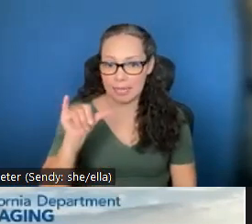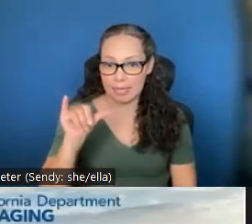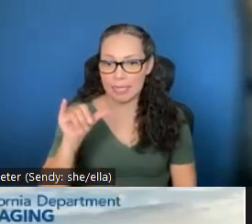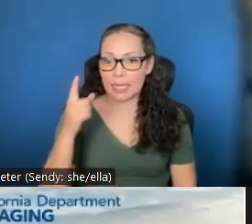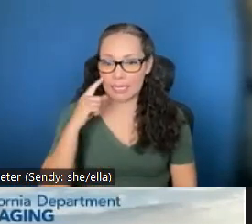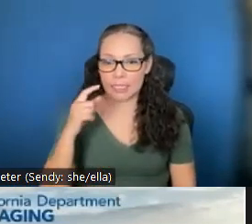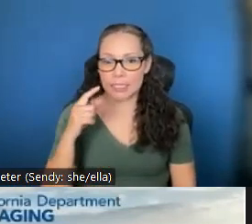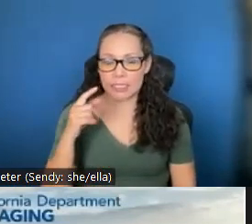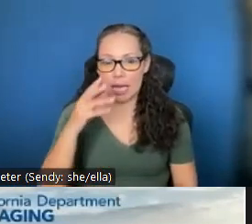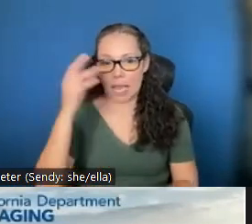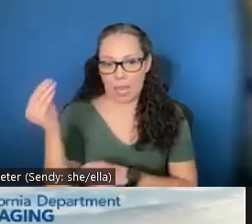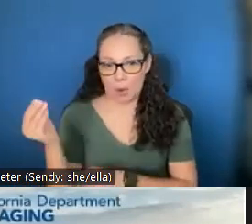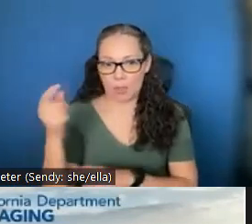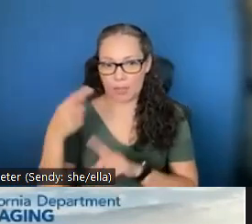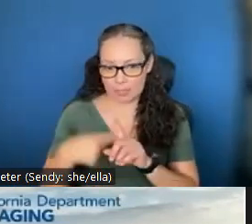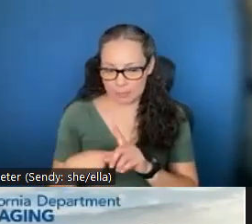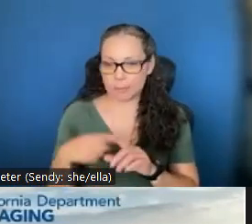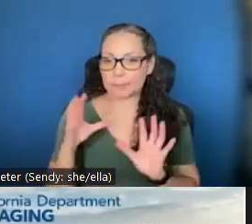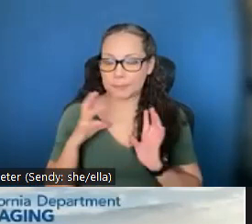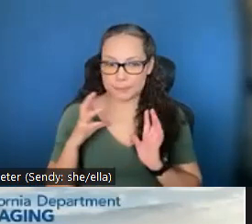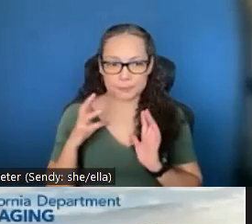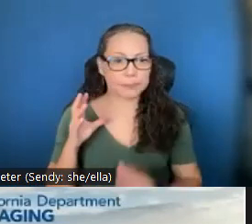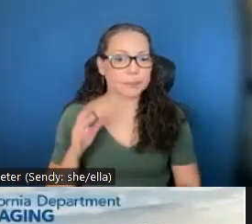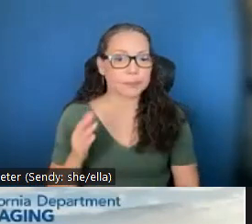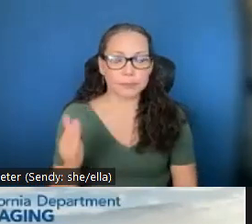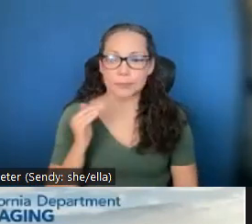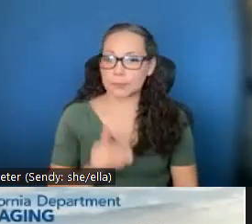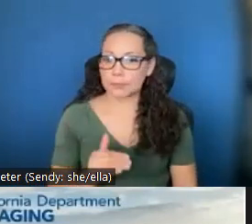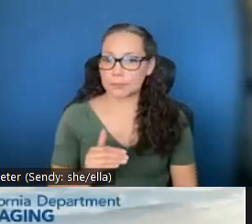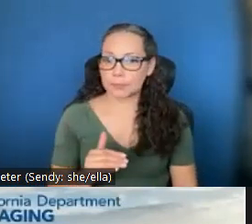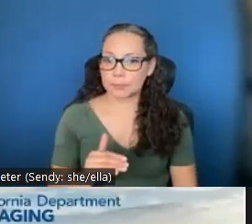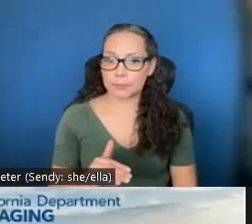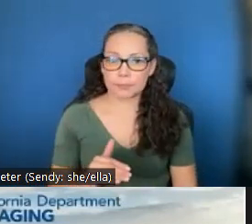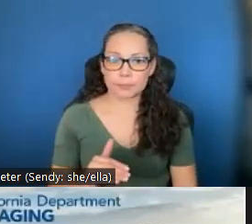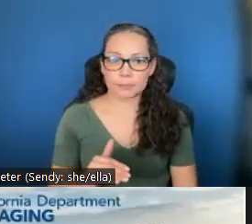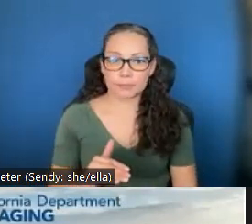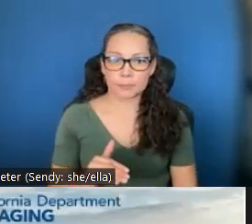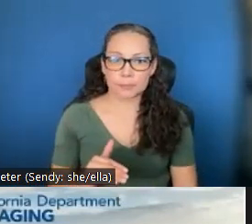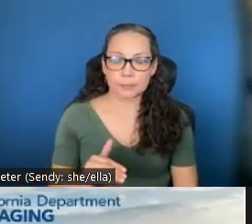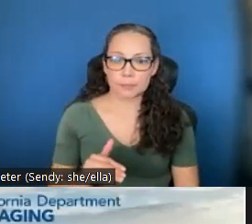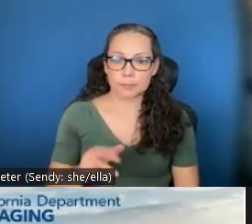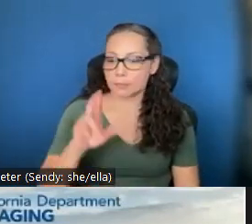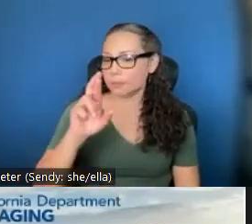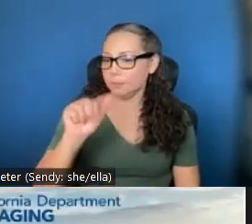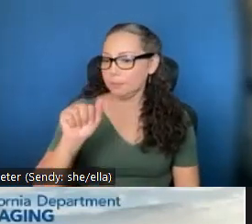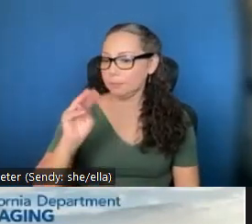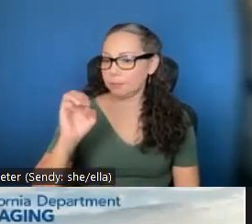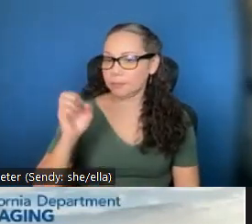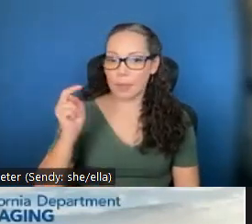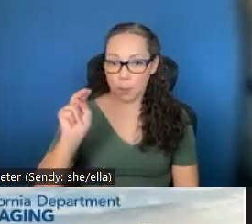as well yes okay uh next we have Ramone cost of Lu Ramone I see you from across the room